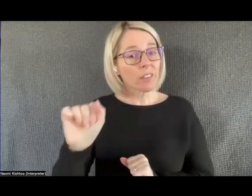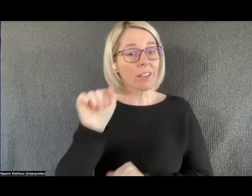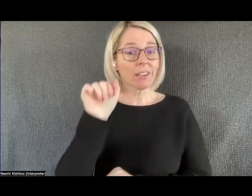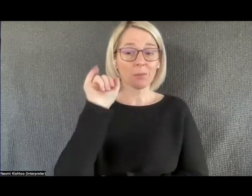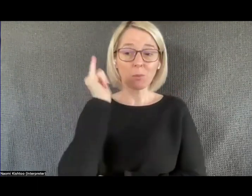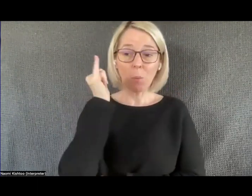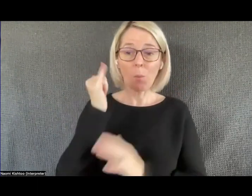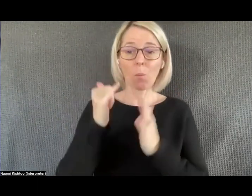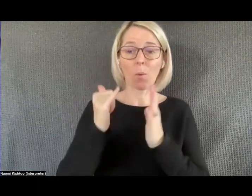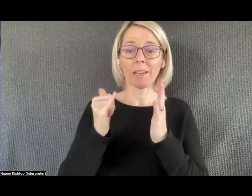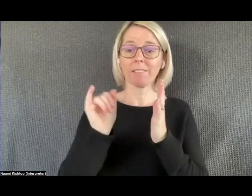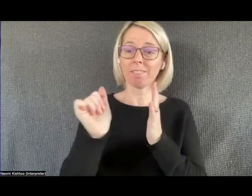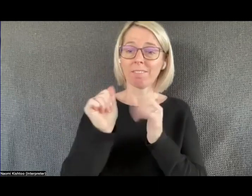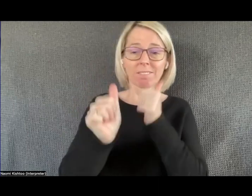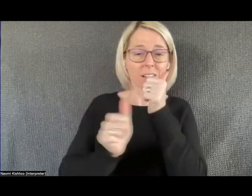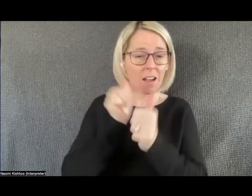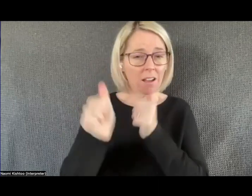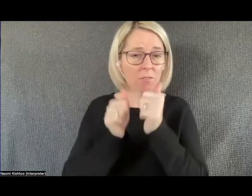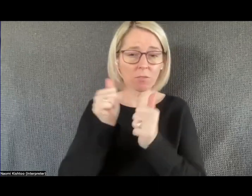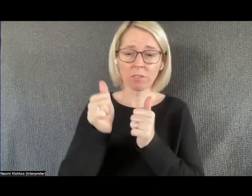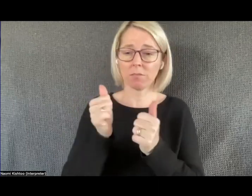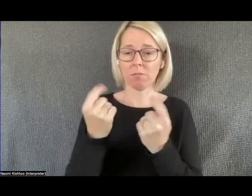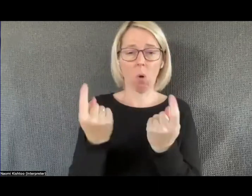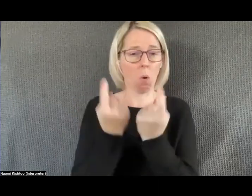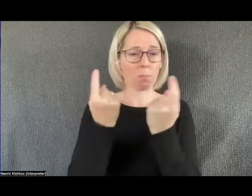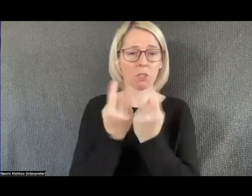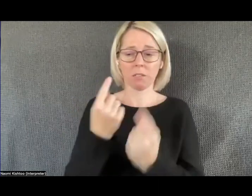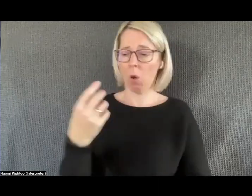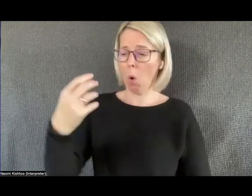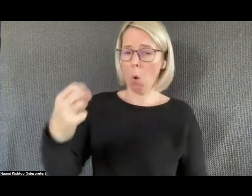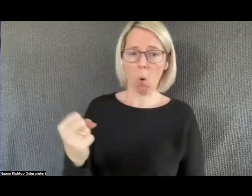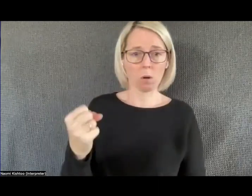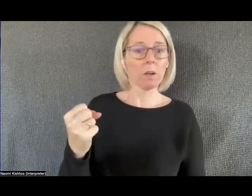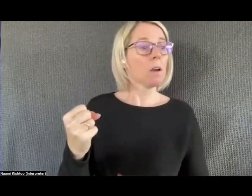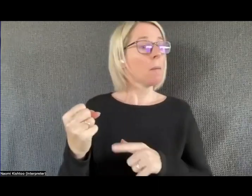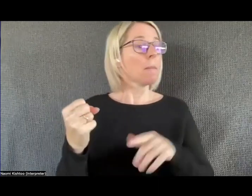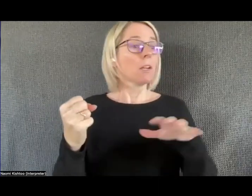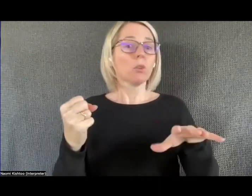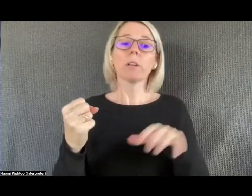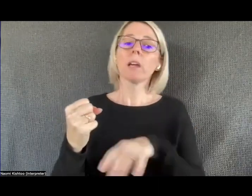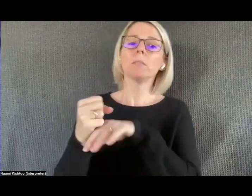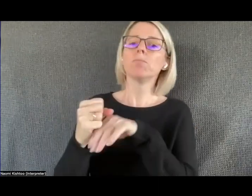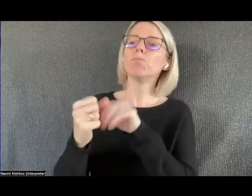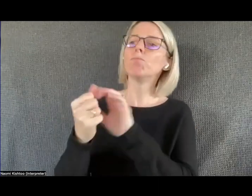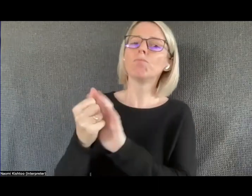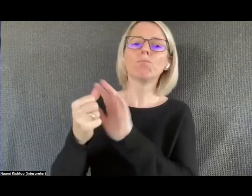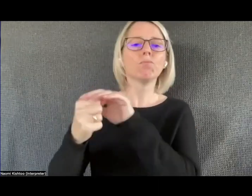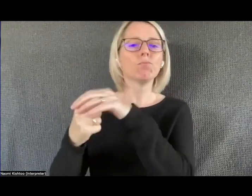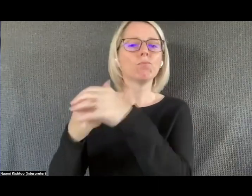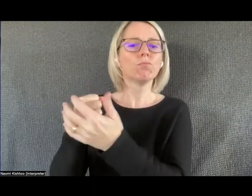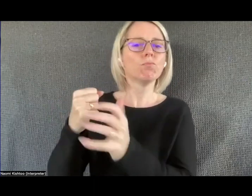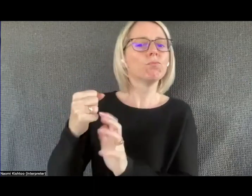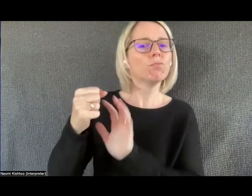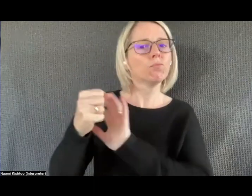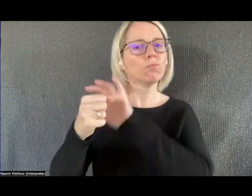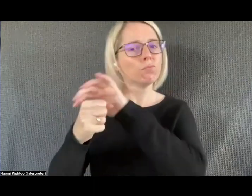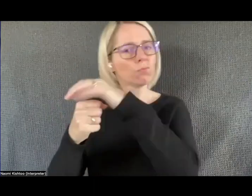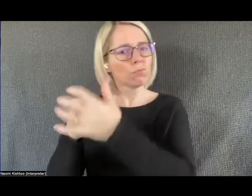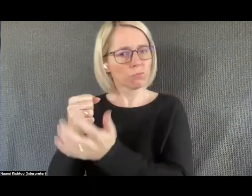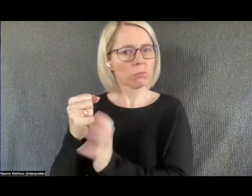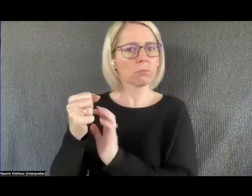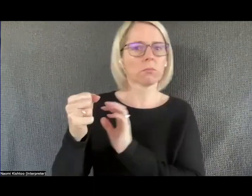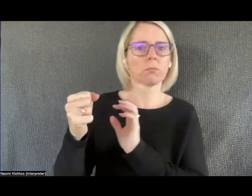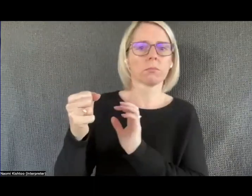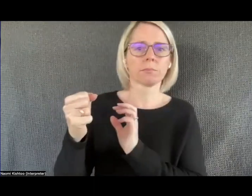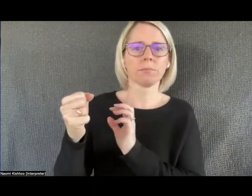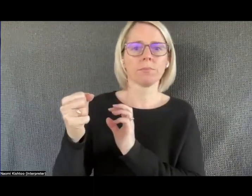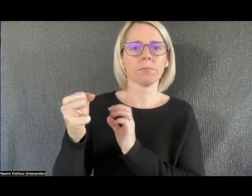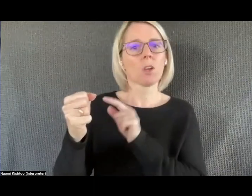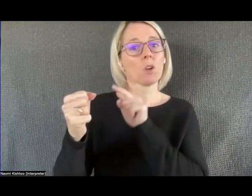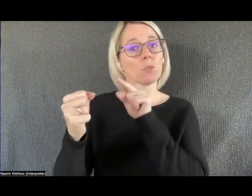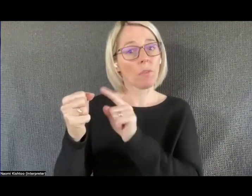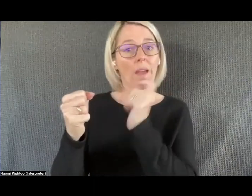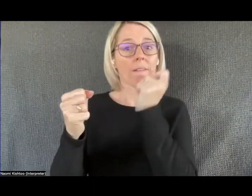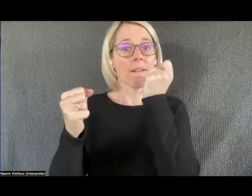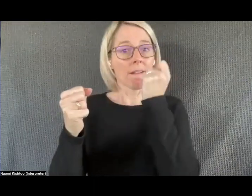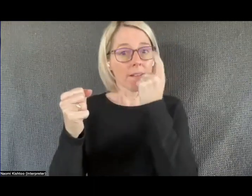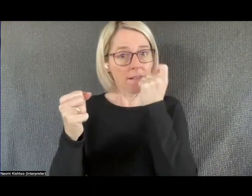them, in a hand-next to-hand or possibly a hand under hand way, so that they get the familiarity of